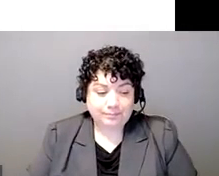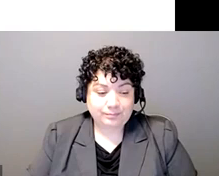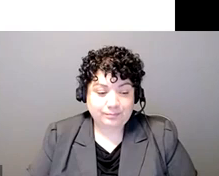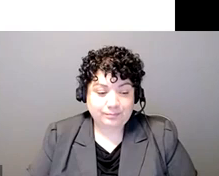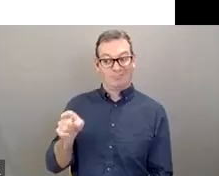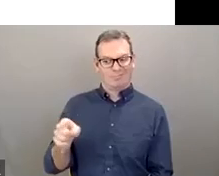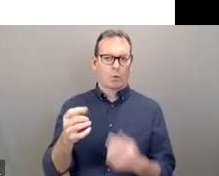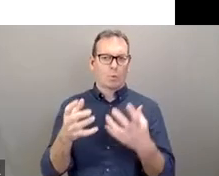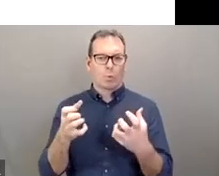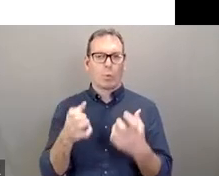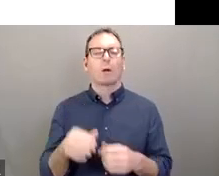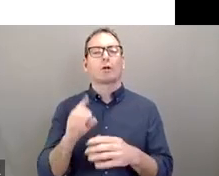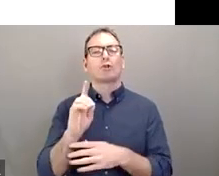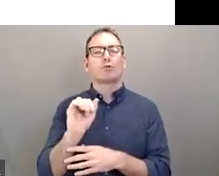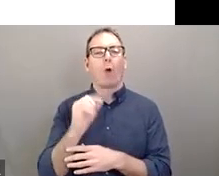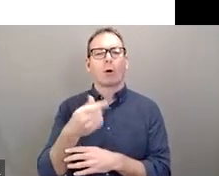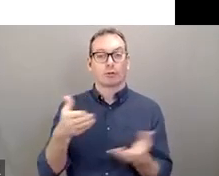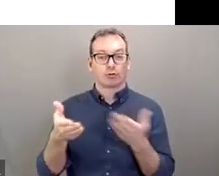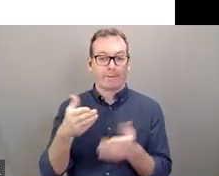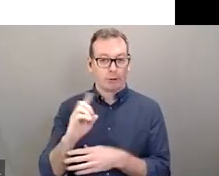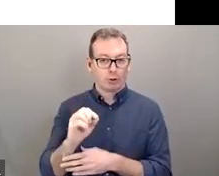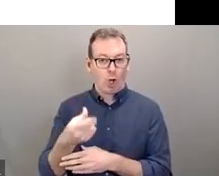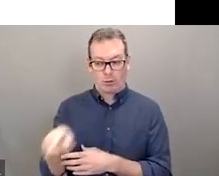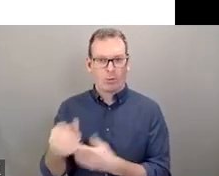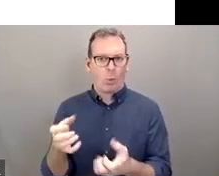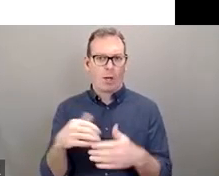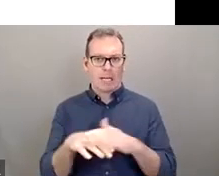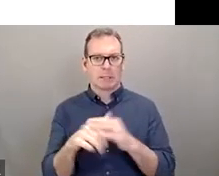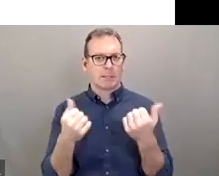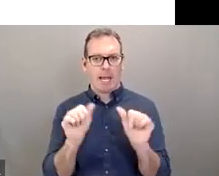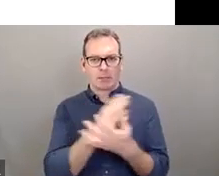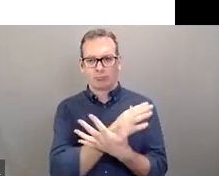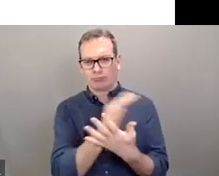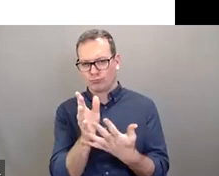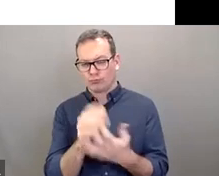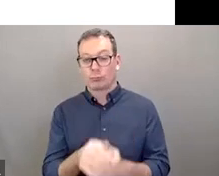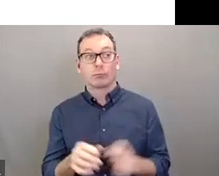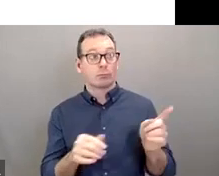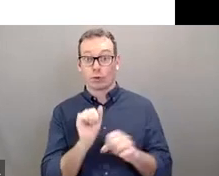she went we got her into a job they agreed with the service dog there was not a problem